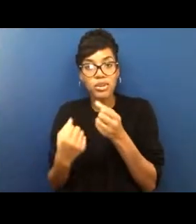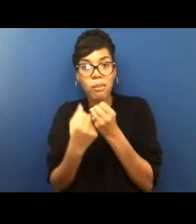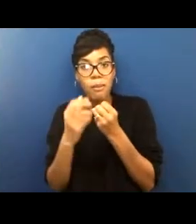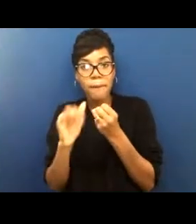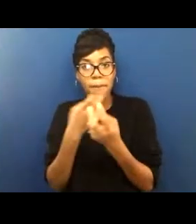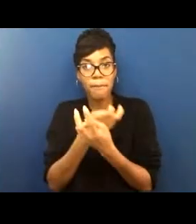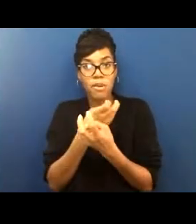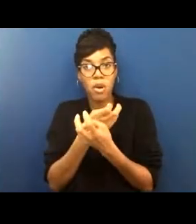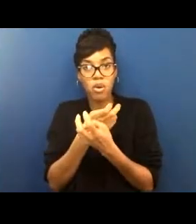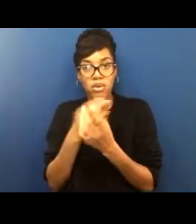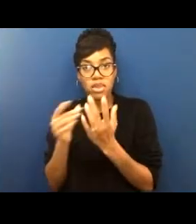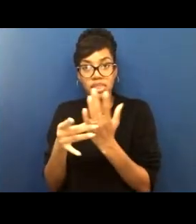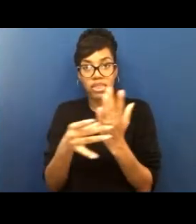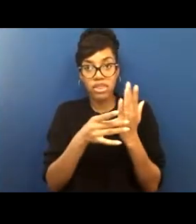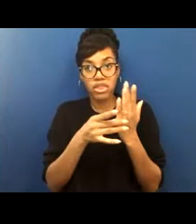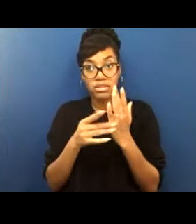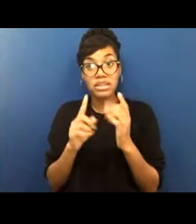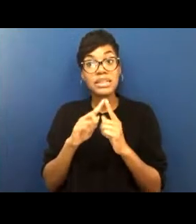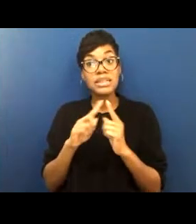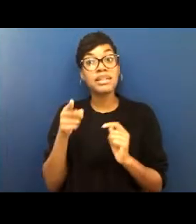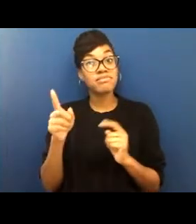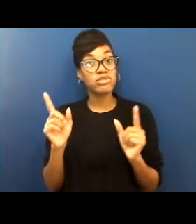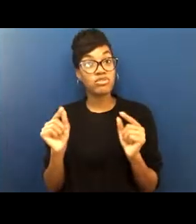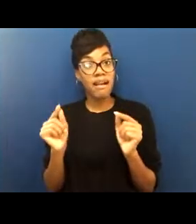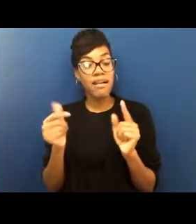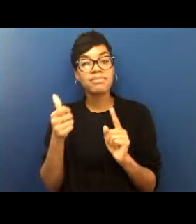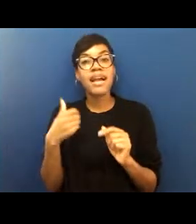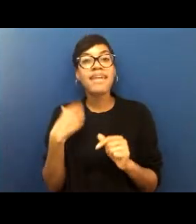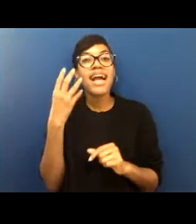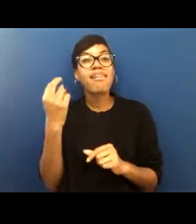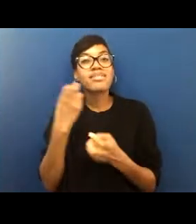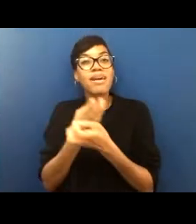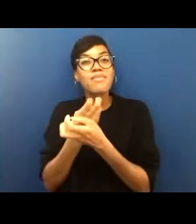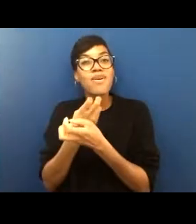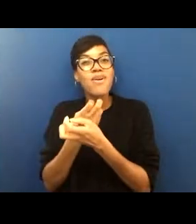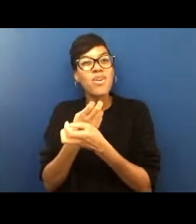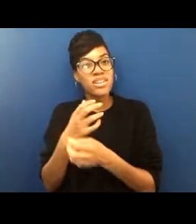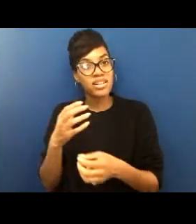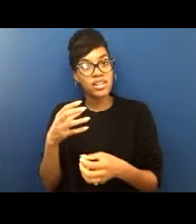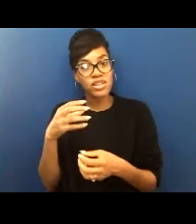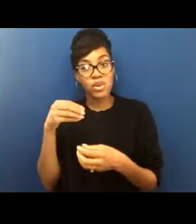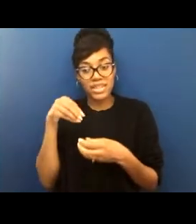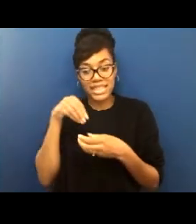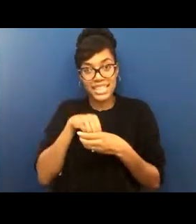But crabs have their skeleton on the outside. So it's like living inside a hard box. So if you feel a crab,